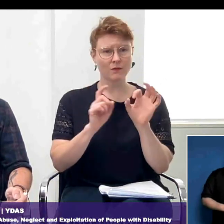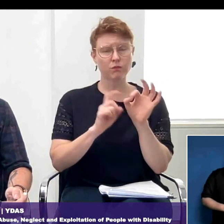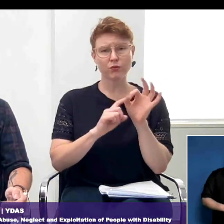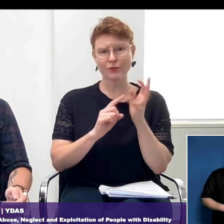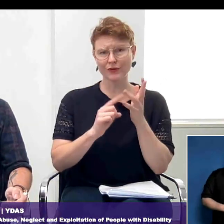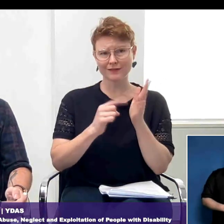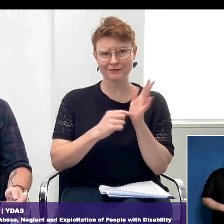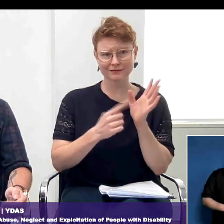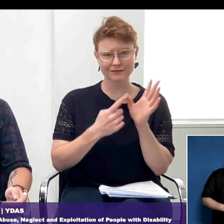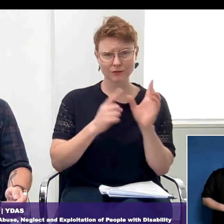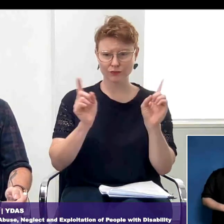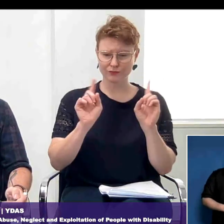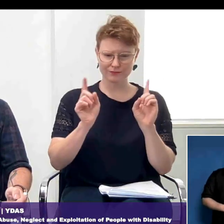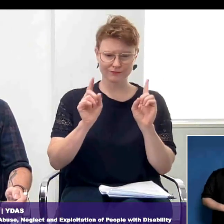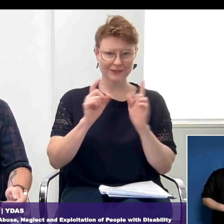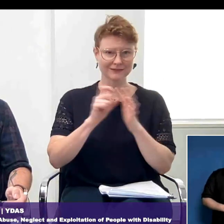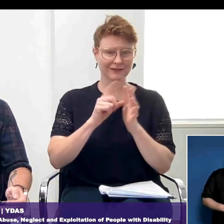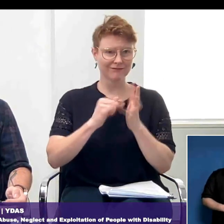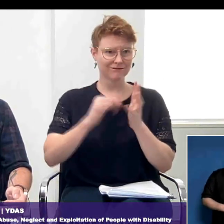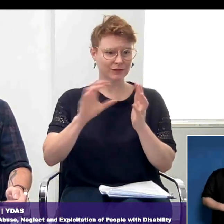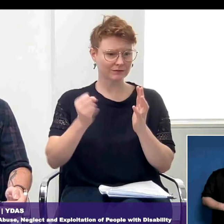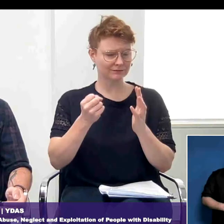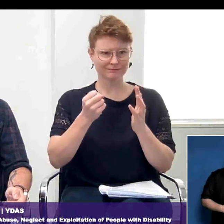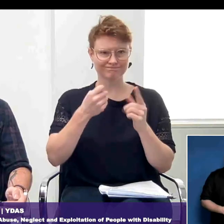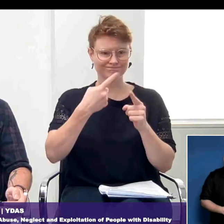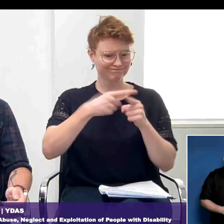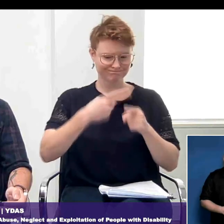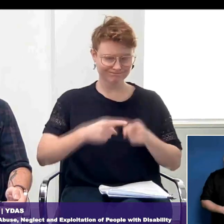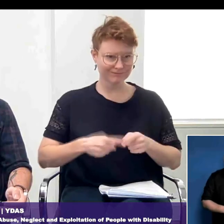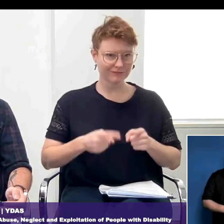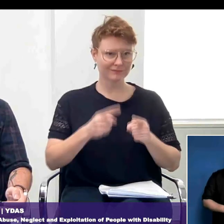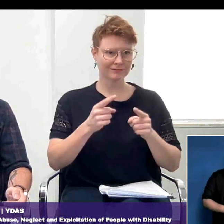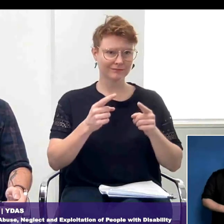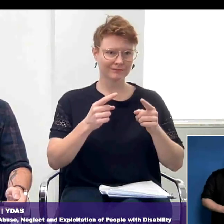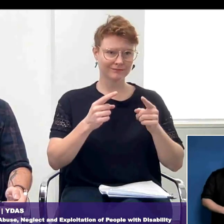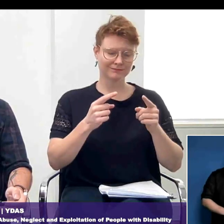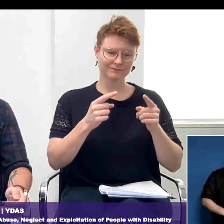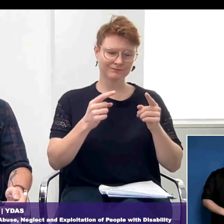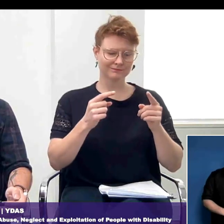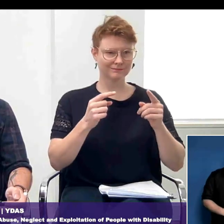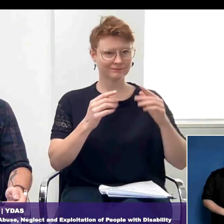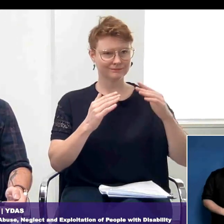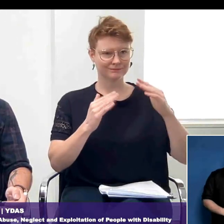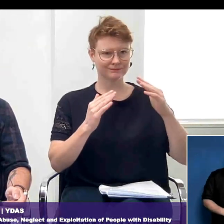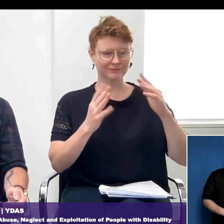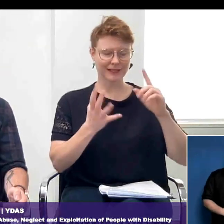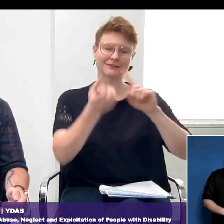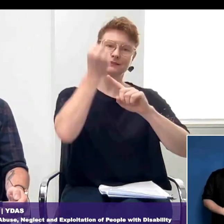suppose that the main issue at the moment is the idea of quotas and checking boxes and